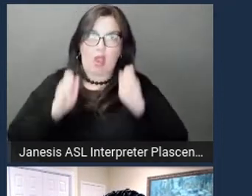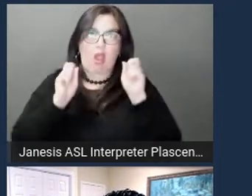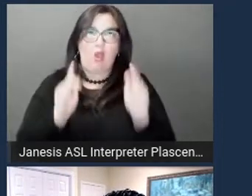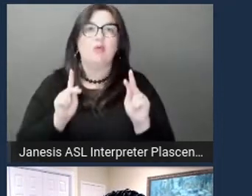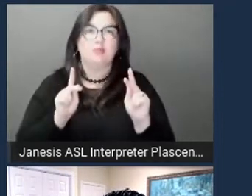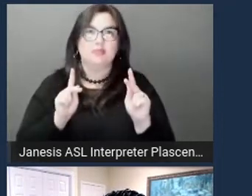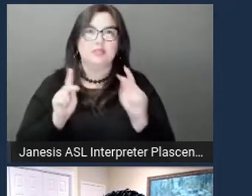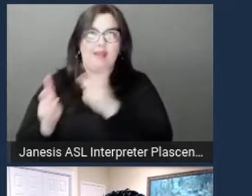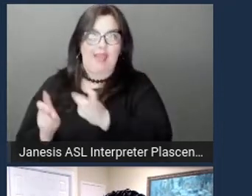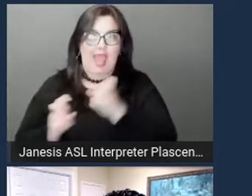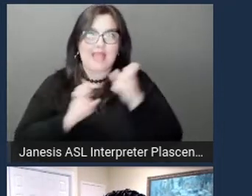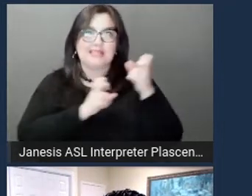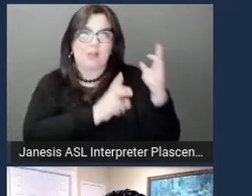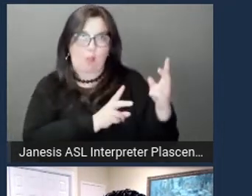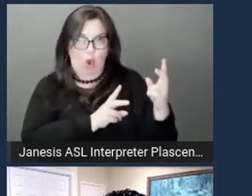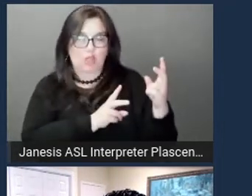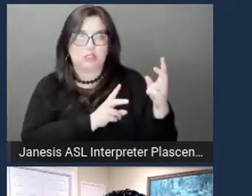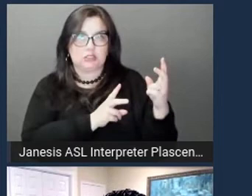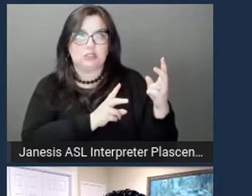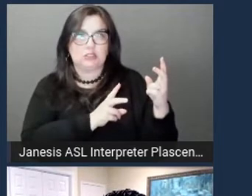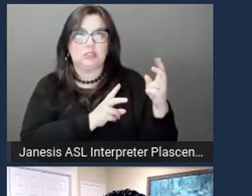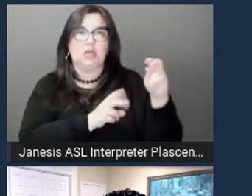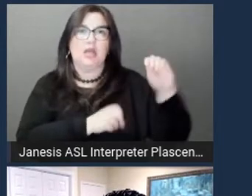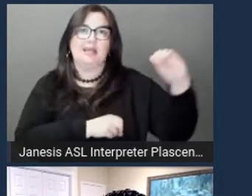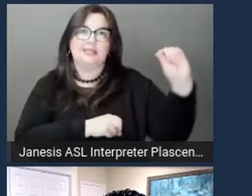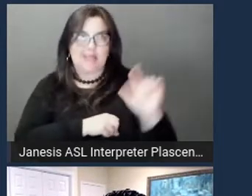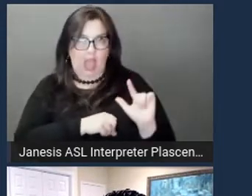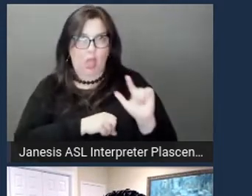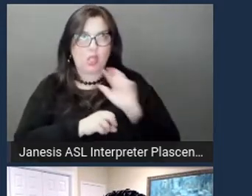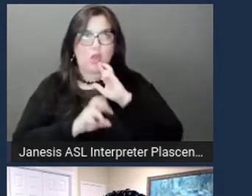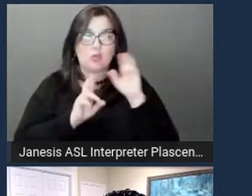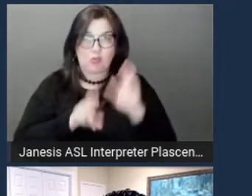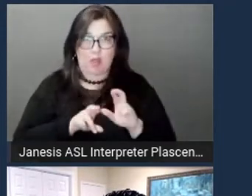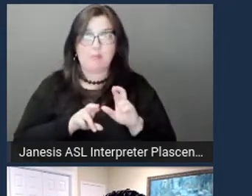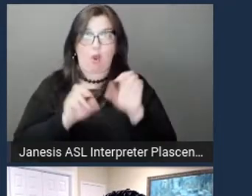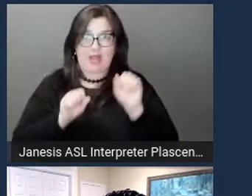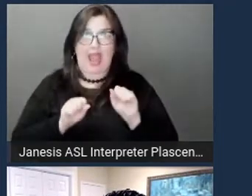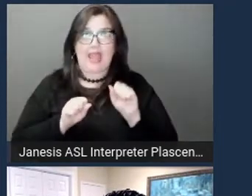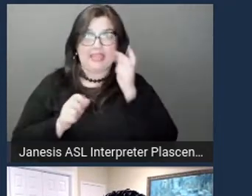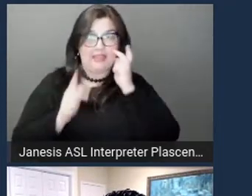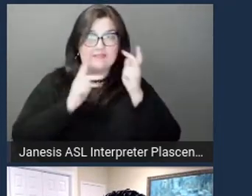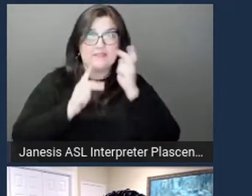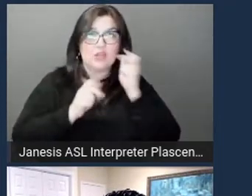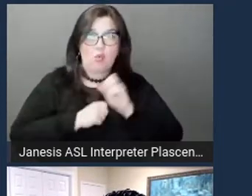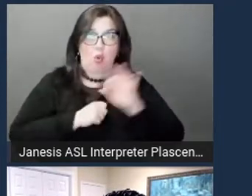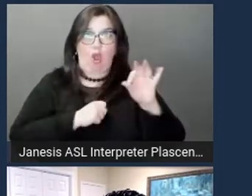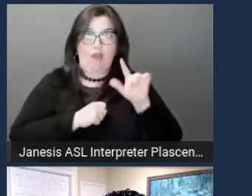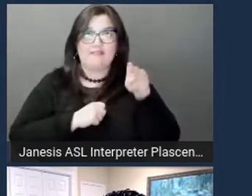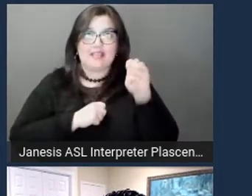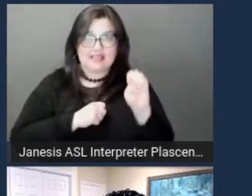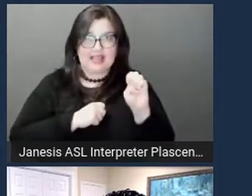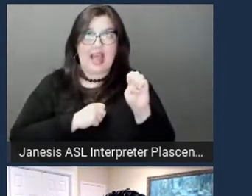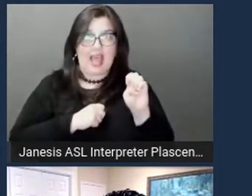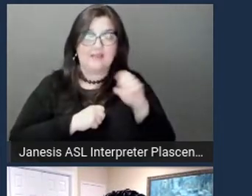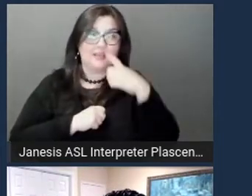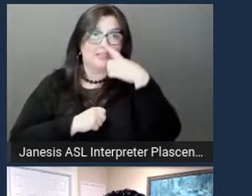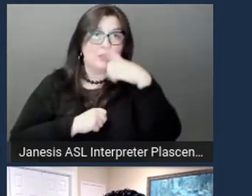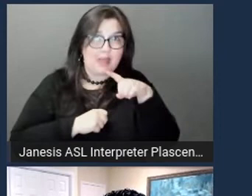and download the report for viewing it offline. With that, I would like to ask each of you to go ahead